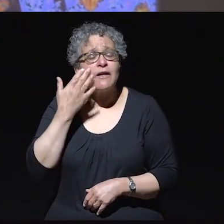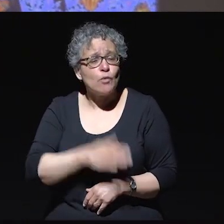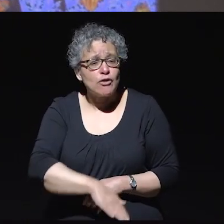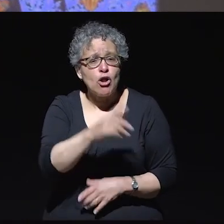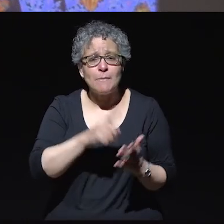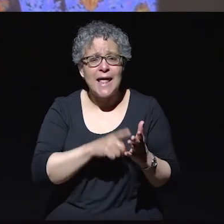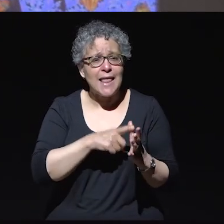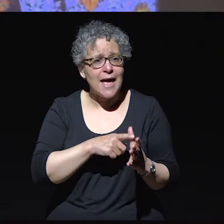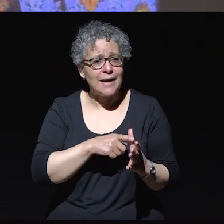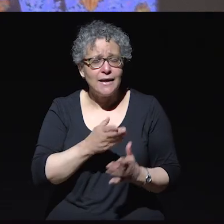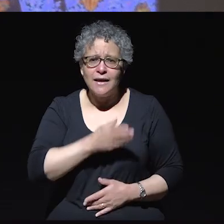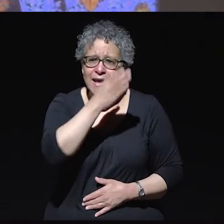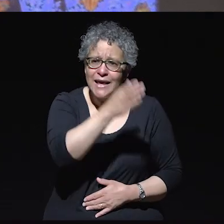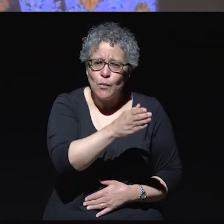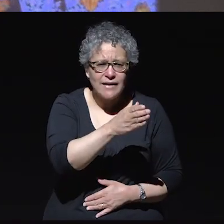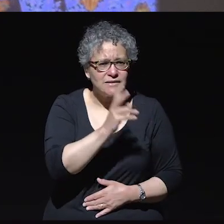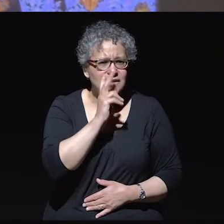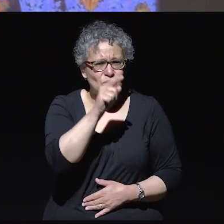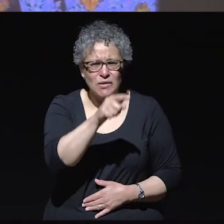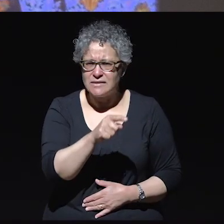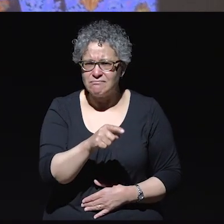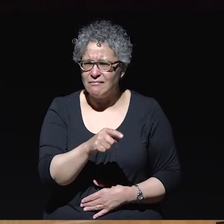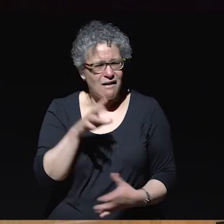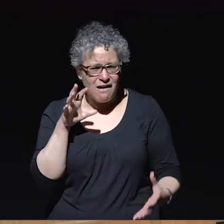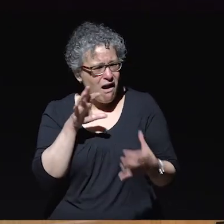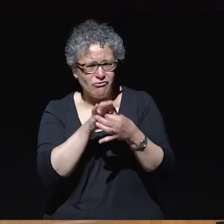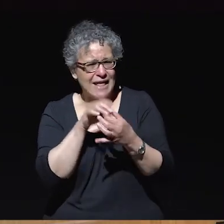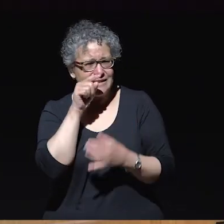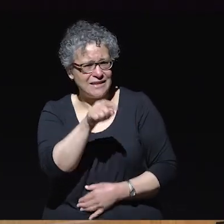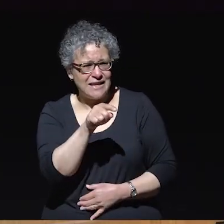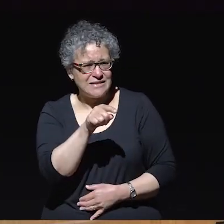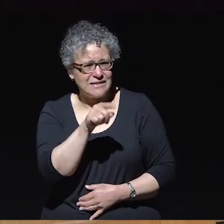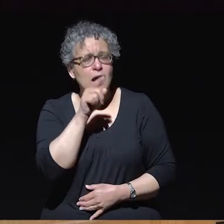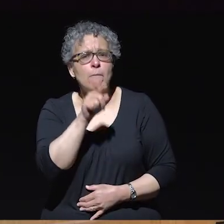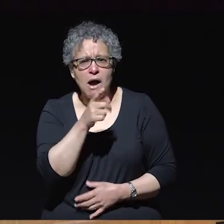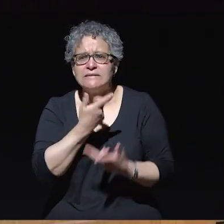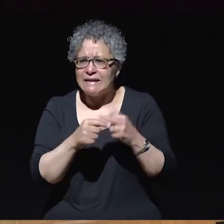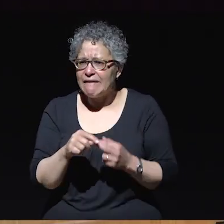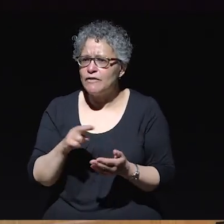"I can't relate to this aristocratic imagery." However, if 'The Blue Boy' is Gainsborough Dupont,